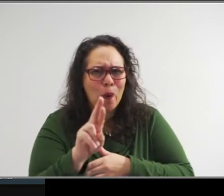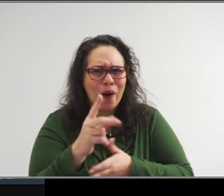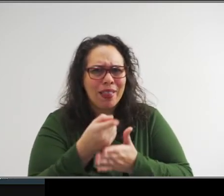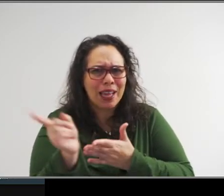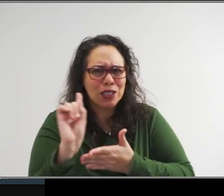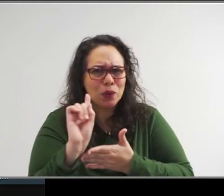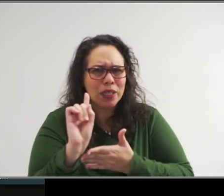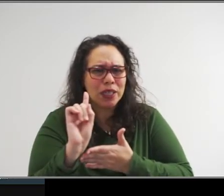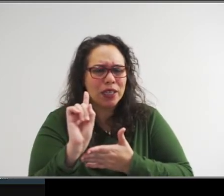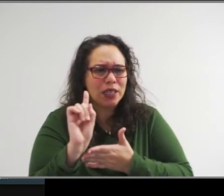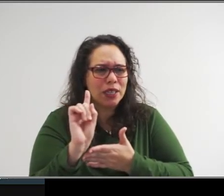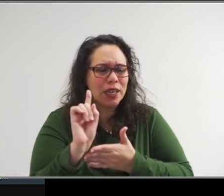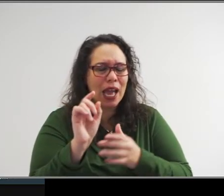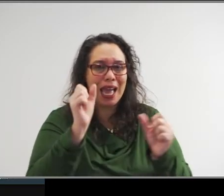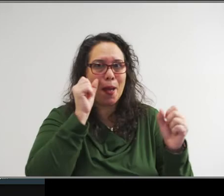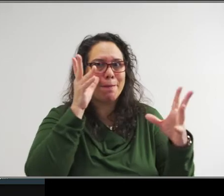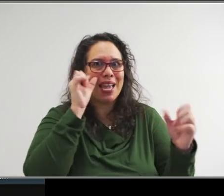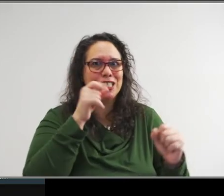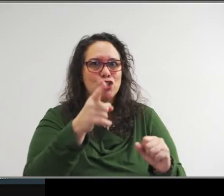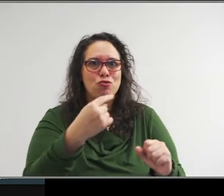Oh, it's amazing. You said that that was Monday.